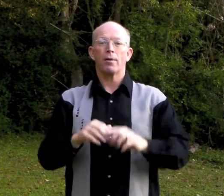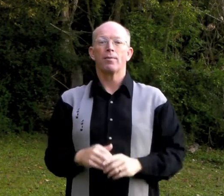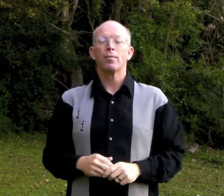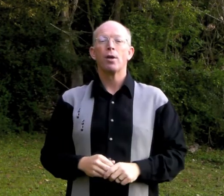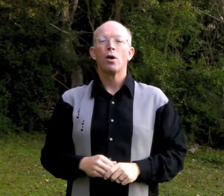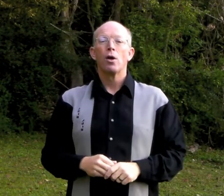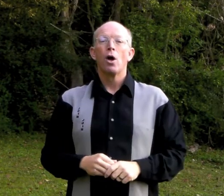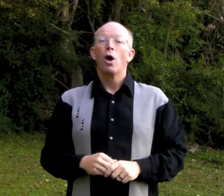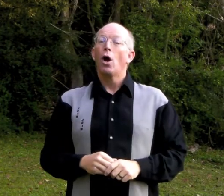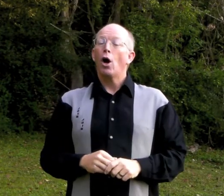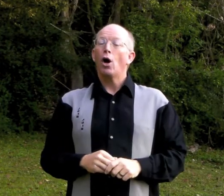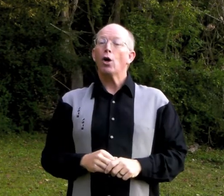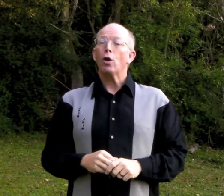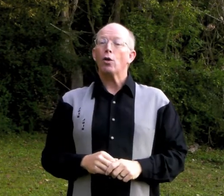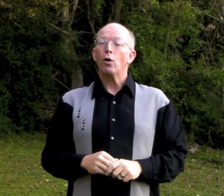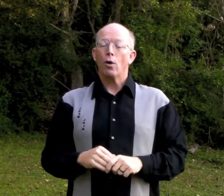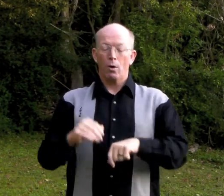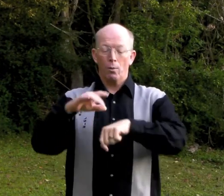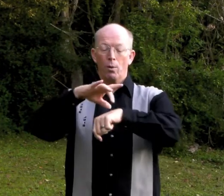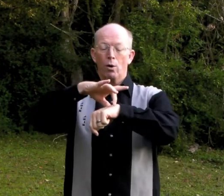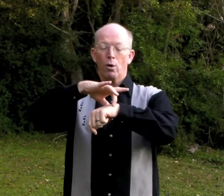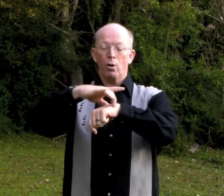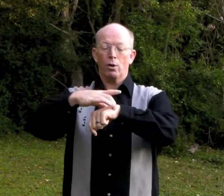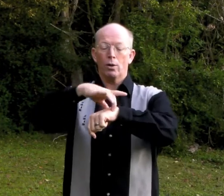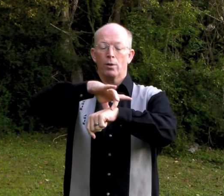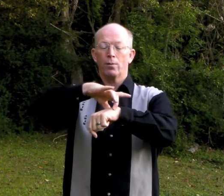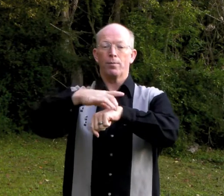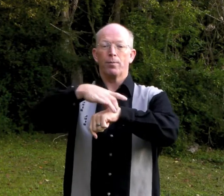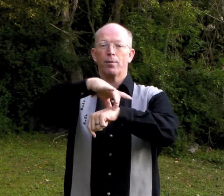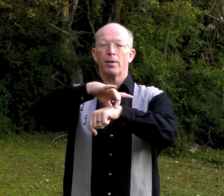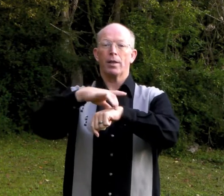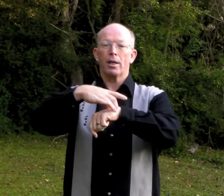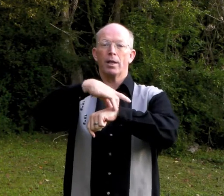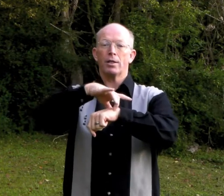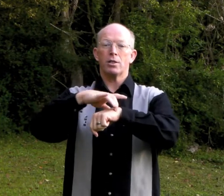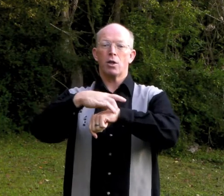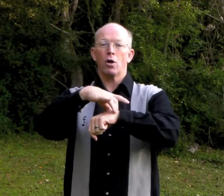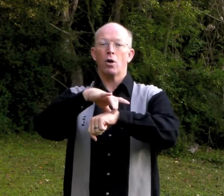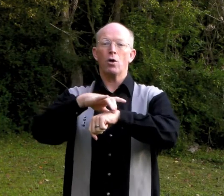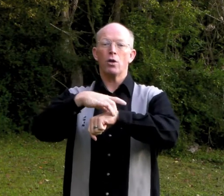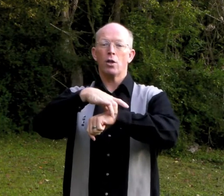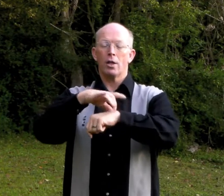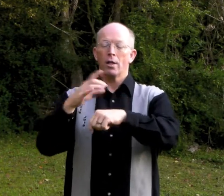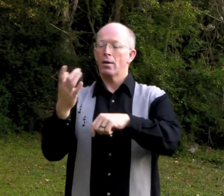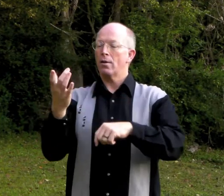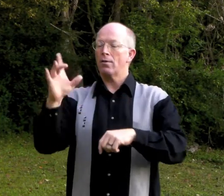STAR EARTH or WORLD This is EARTH.